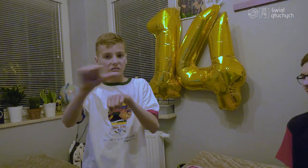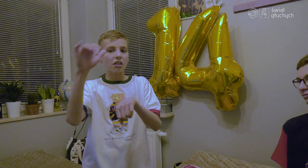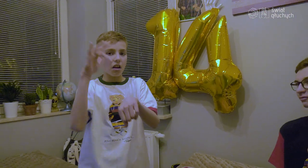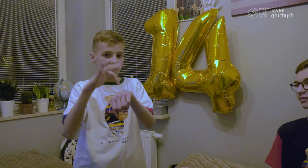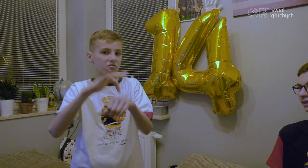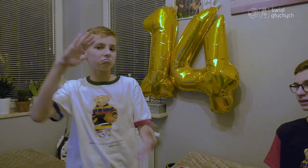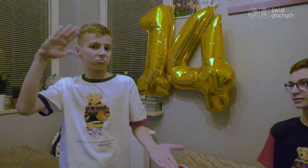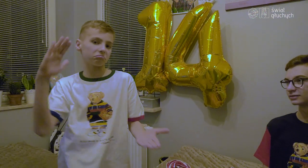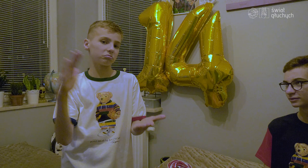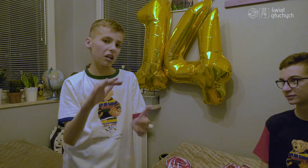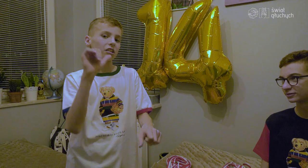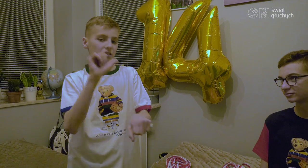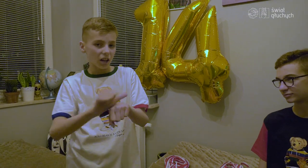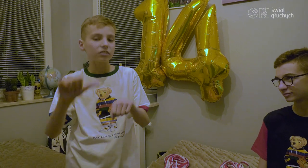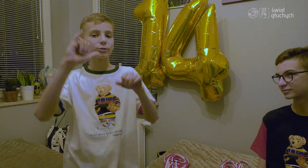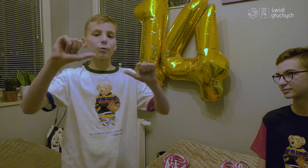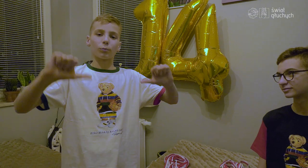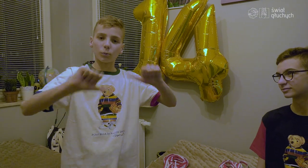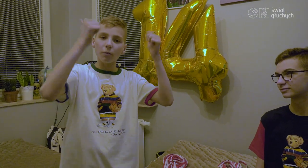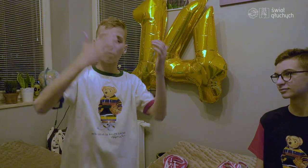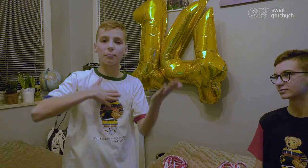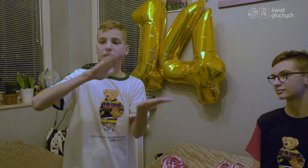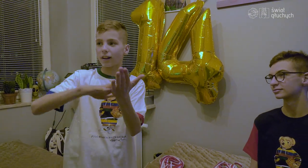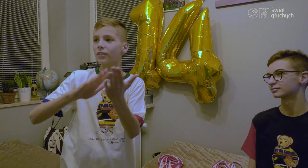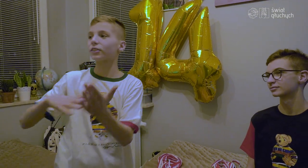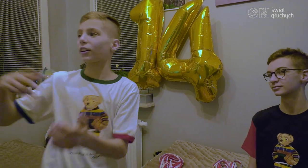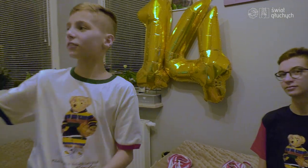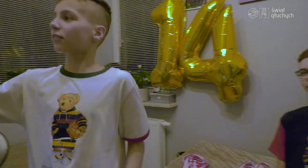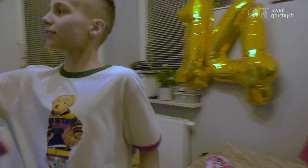11 medals and still an award -